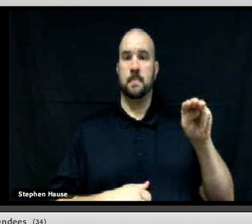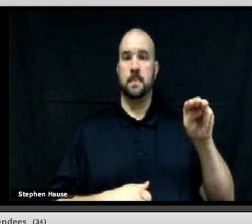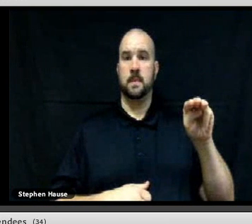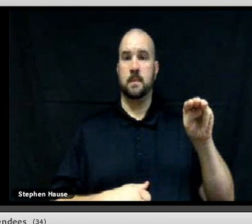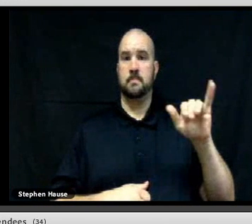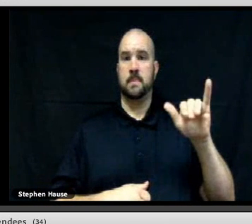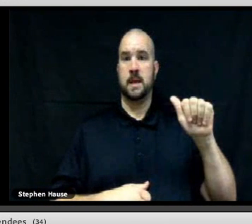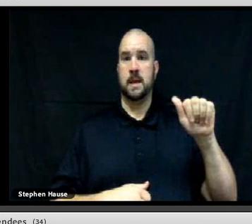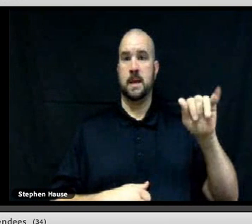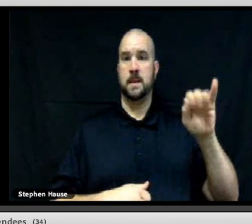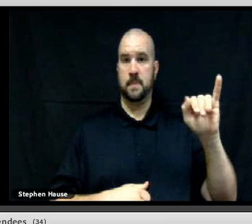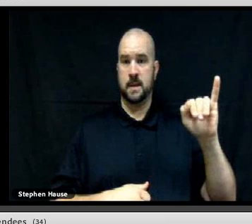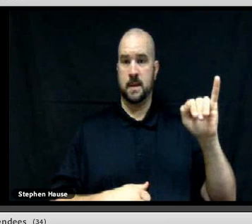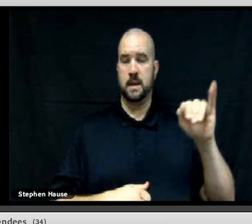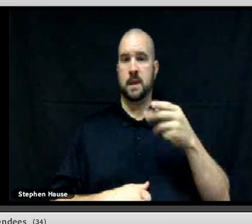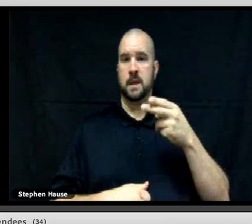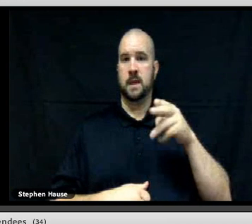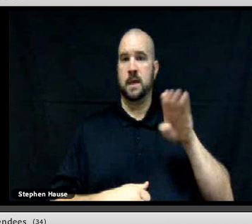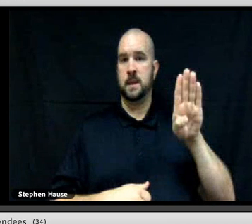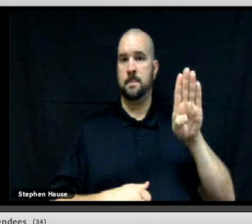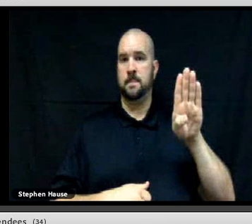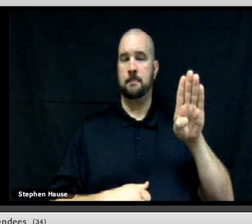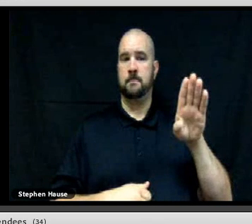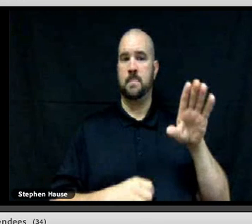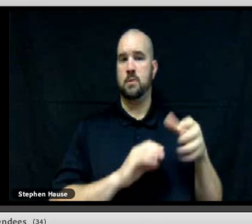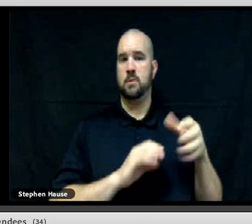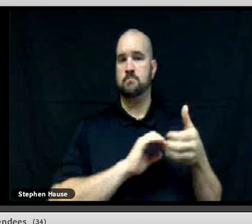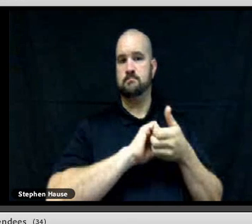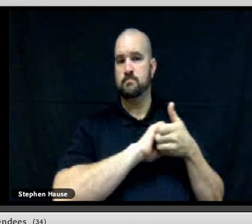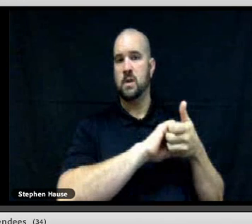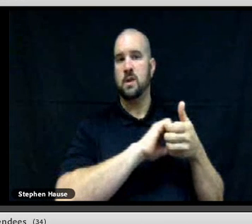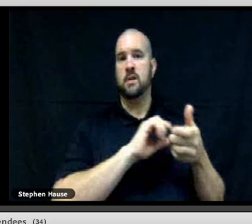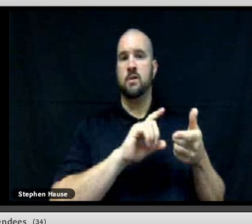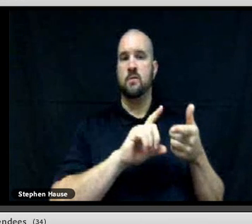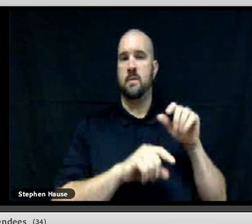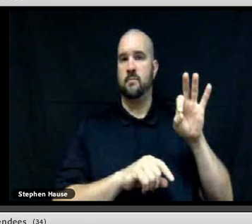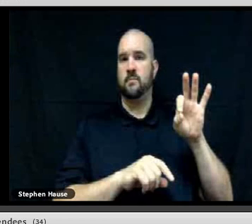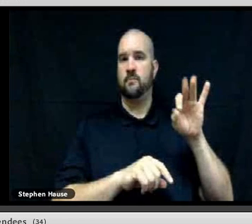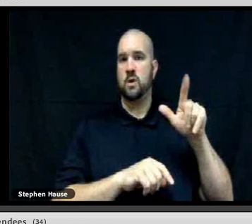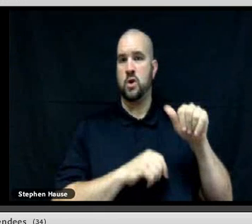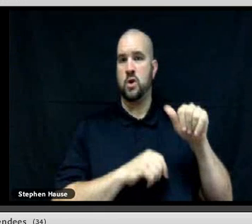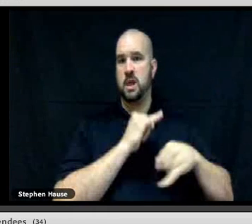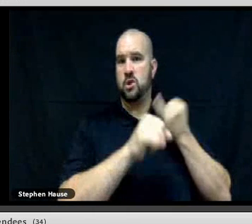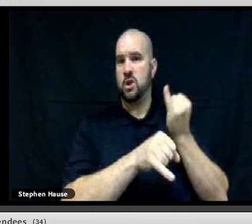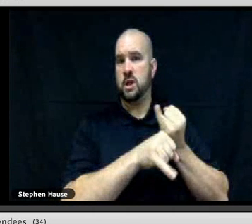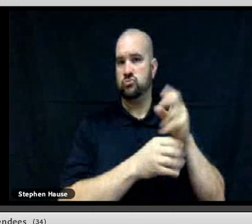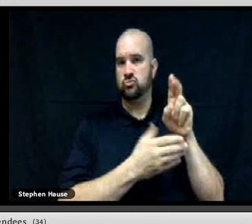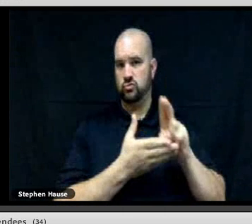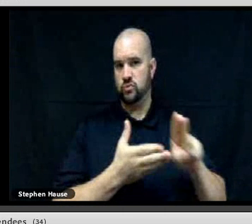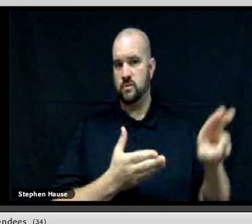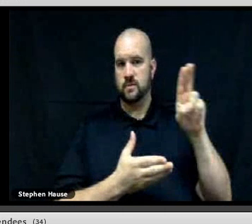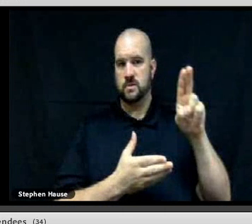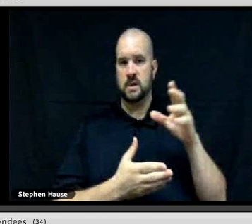between Florida International University and University of Miami. Um, Florida International University, um,